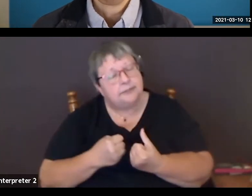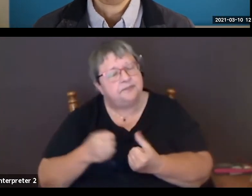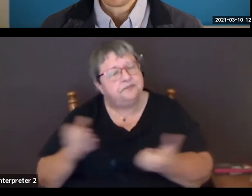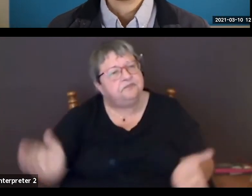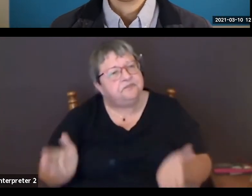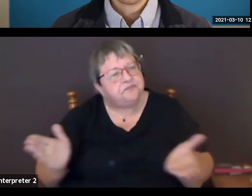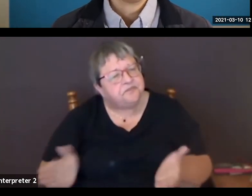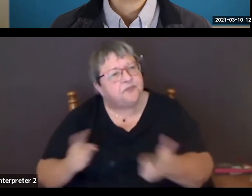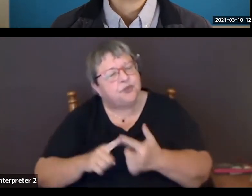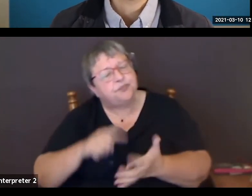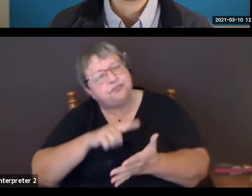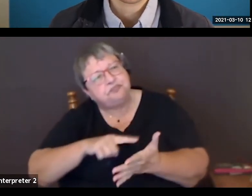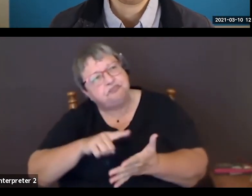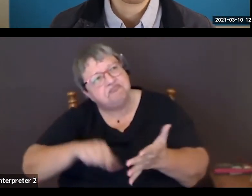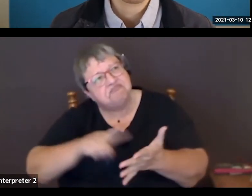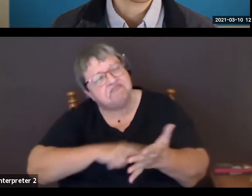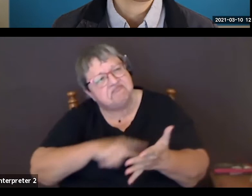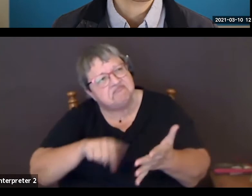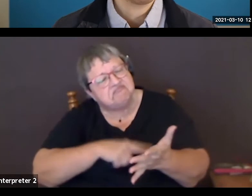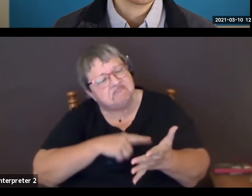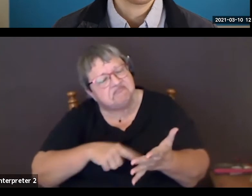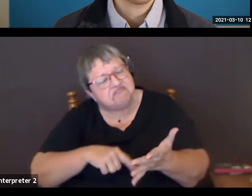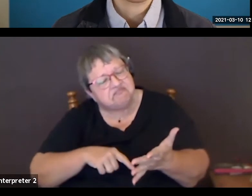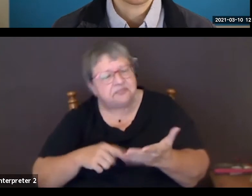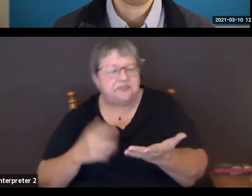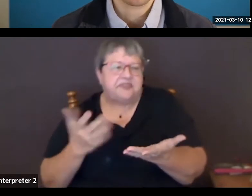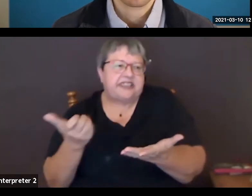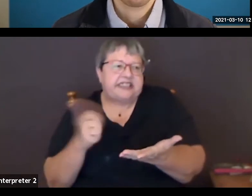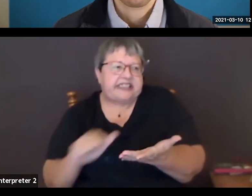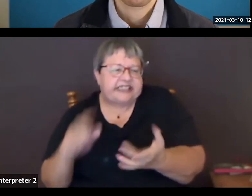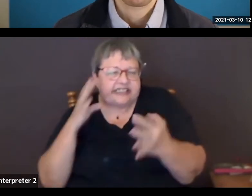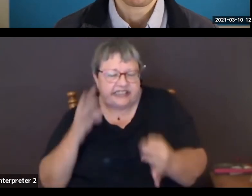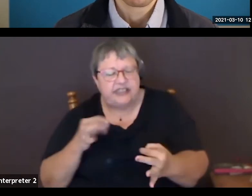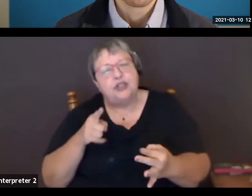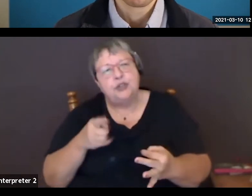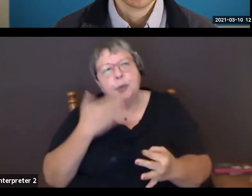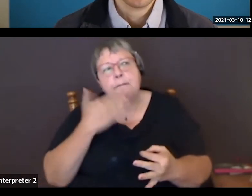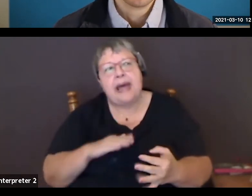So that bad, or incompetent rulers can be prevented from doing too much damage.